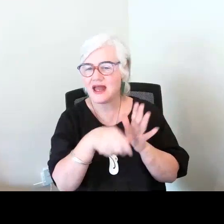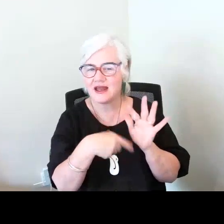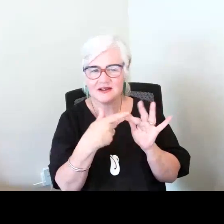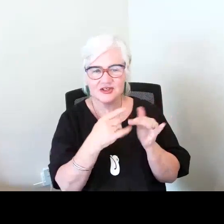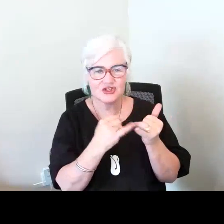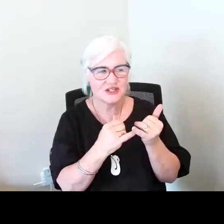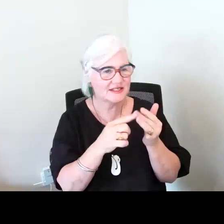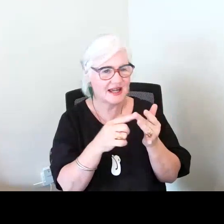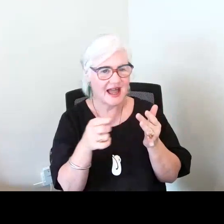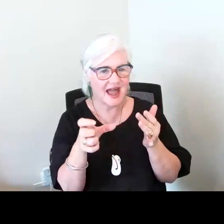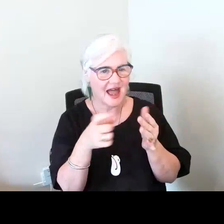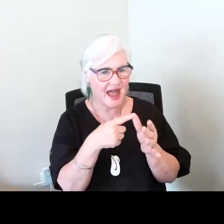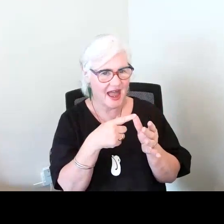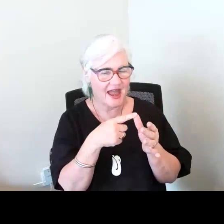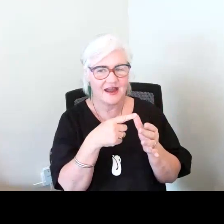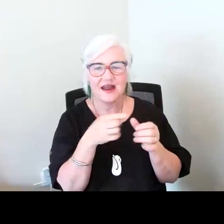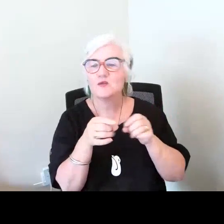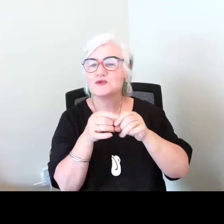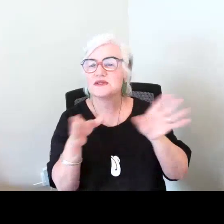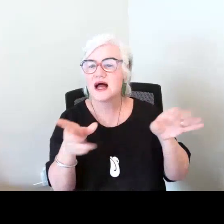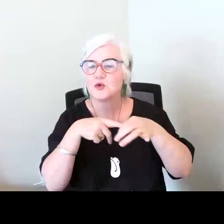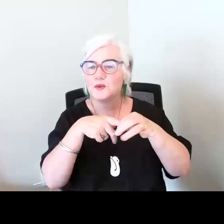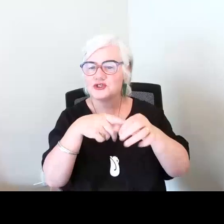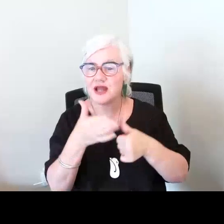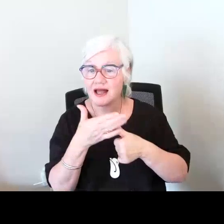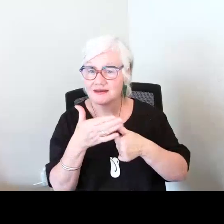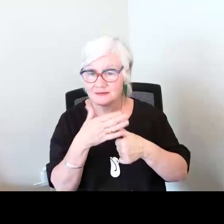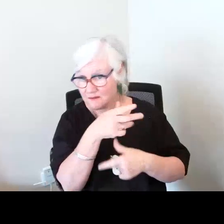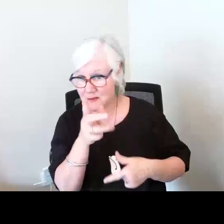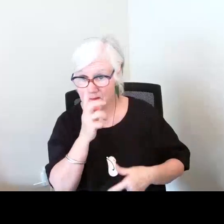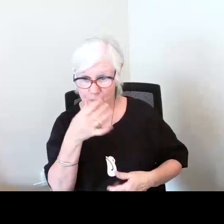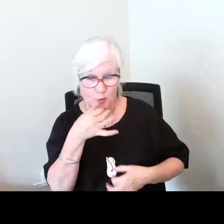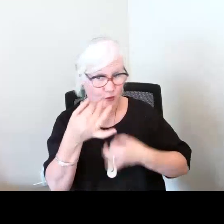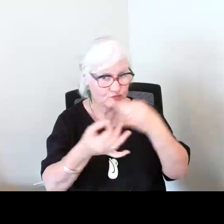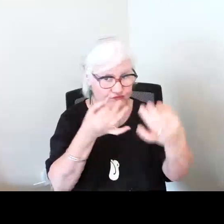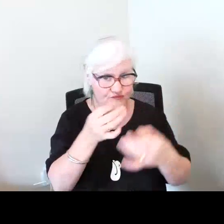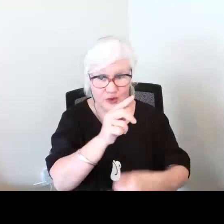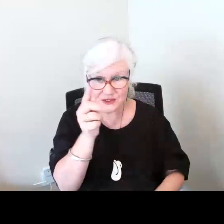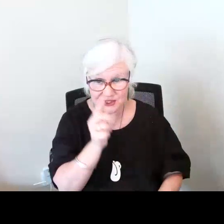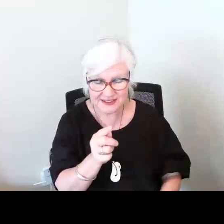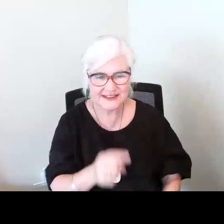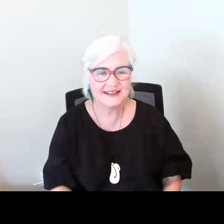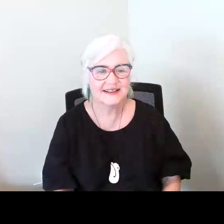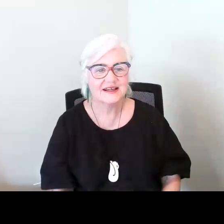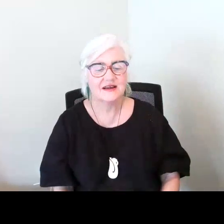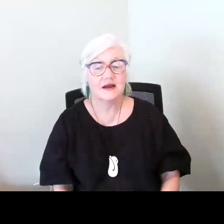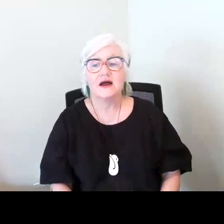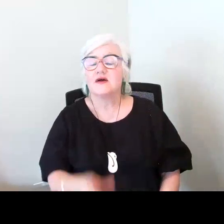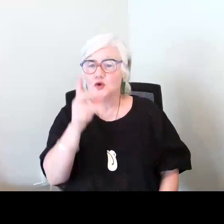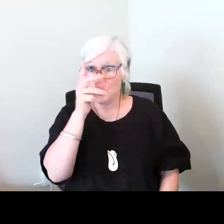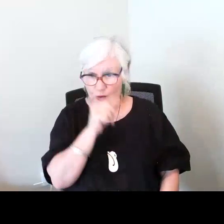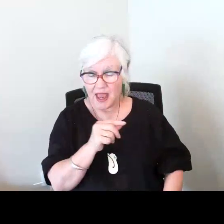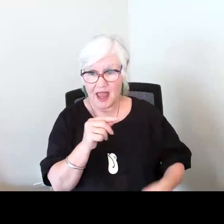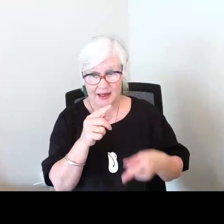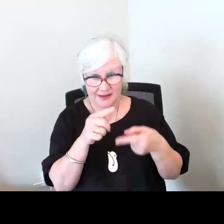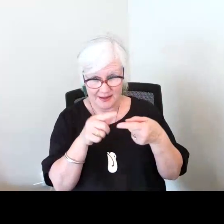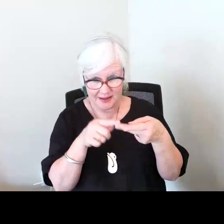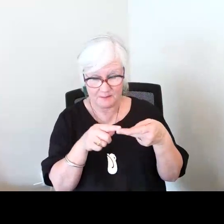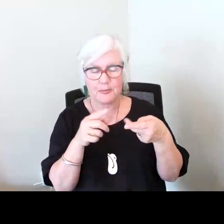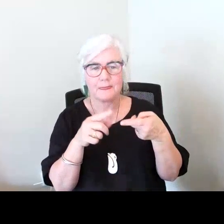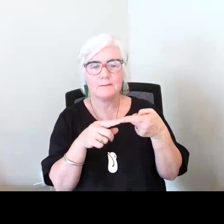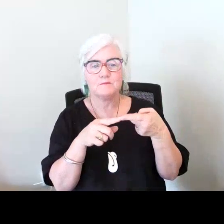and we'll start the Q&A session. Just a reminder that you can either select the